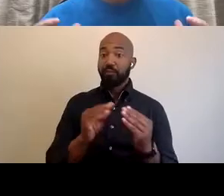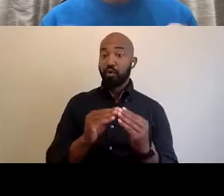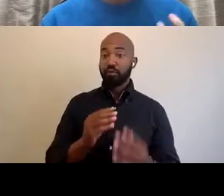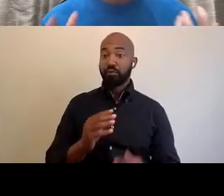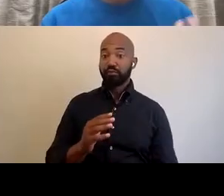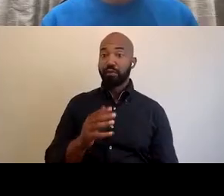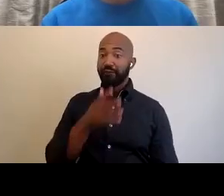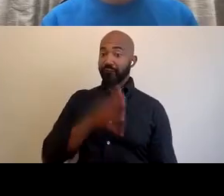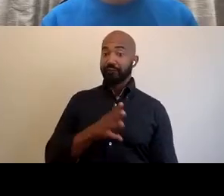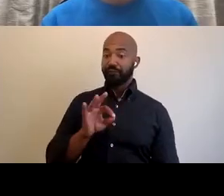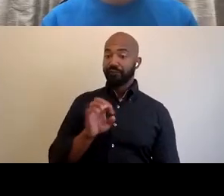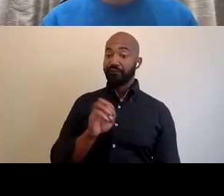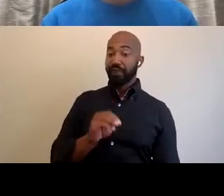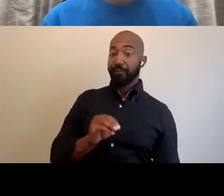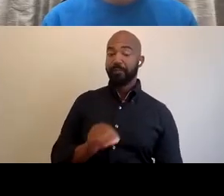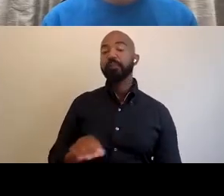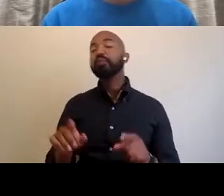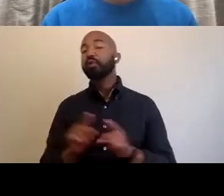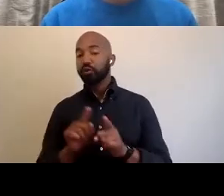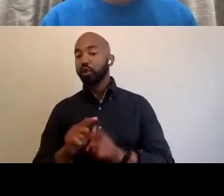to consider as you start this journey.